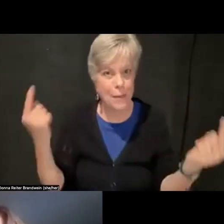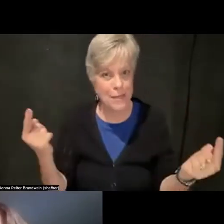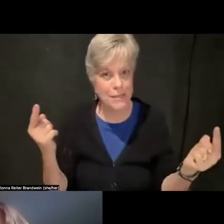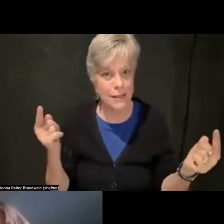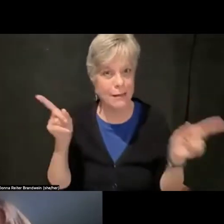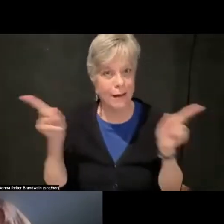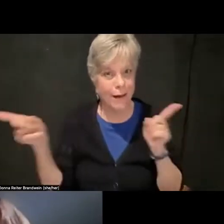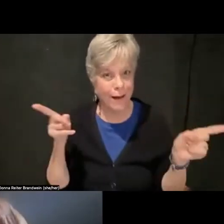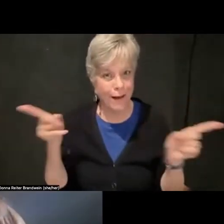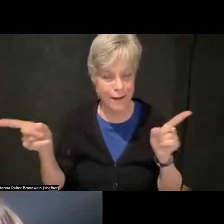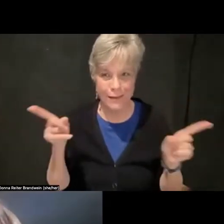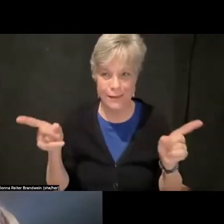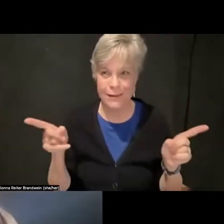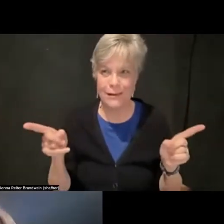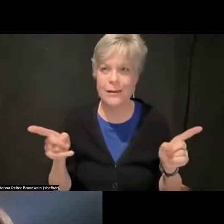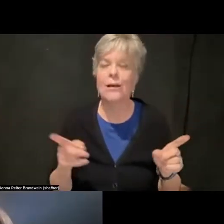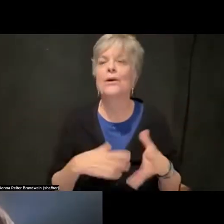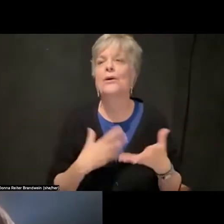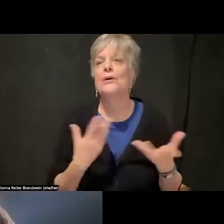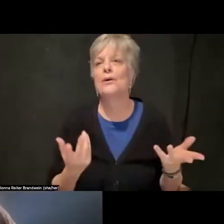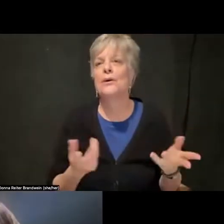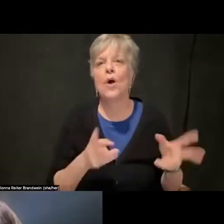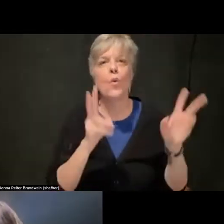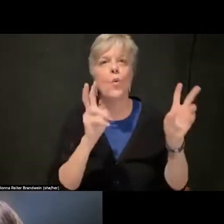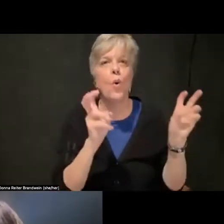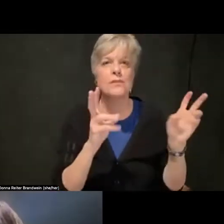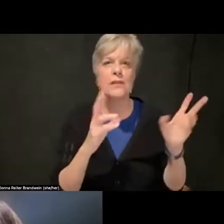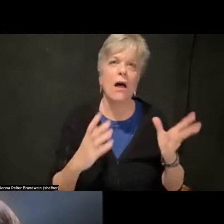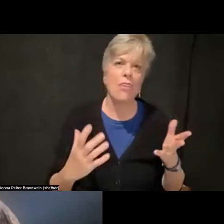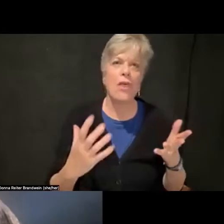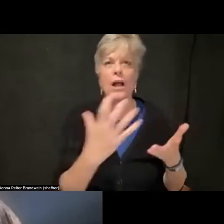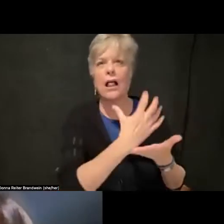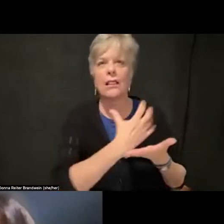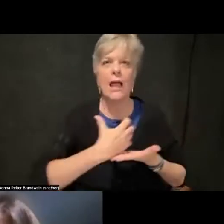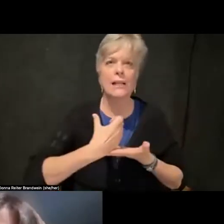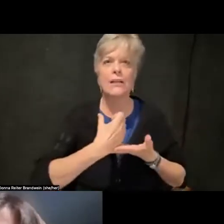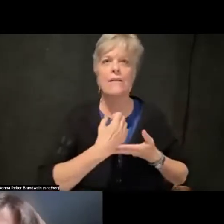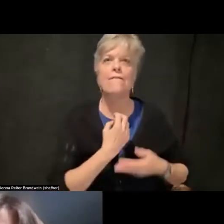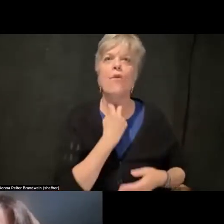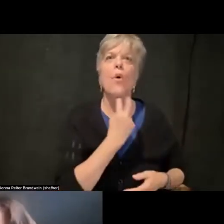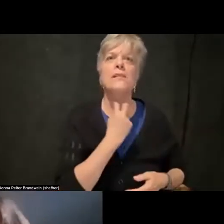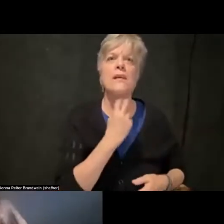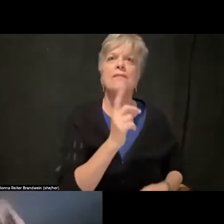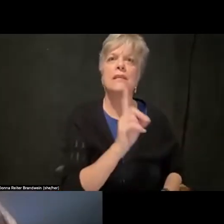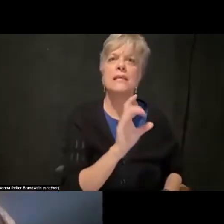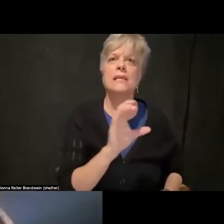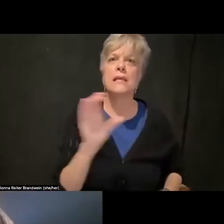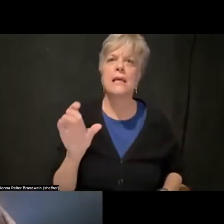Quotes, like the collective voice of the DCC can talk to the higher ups,